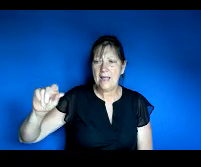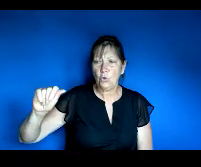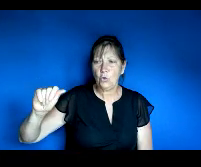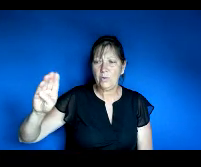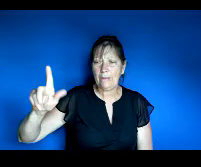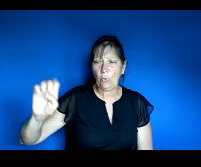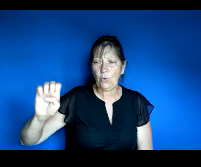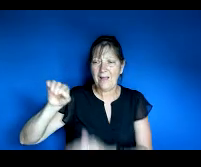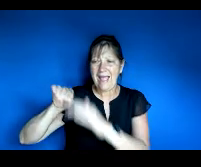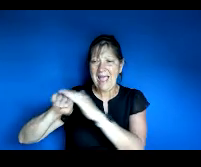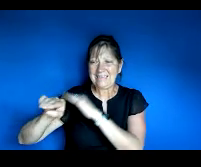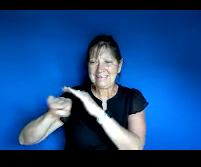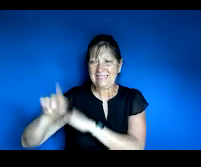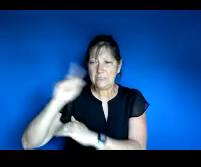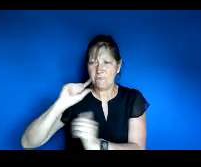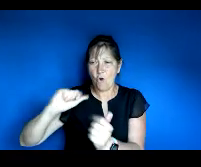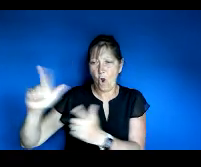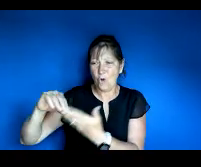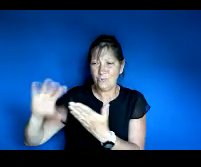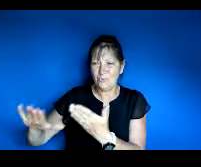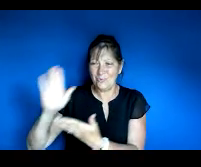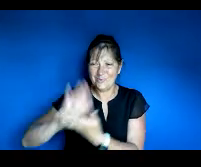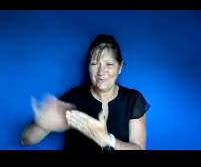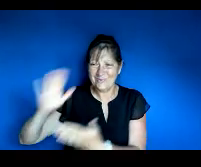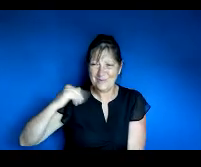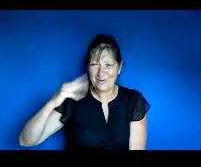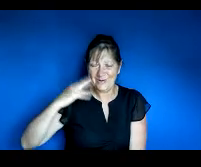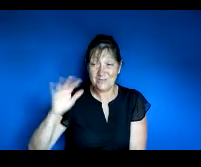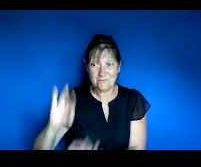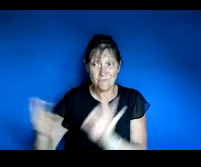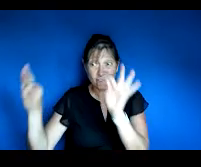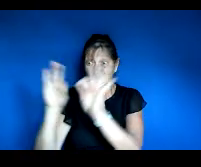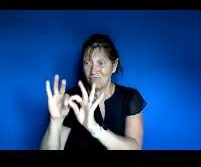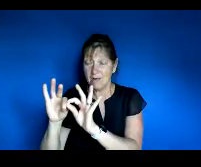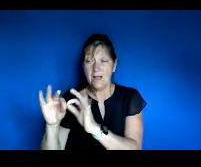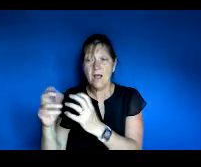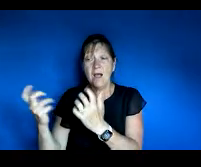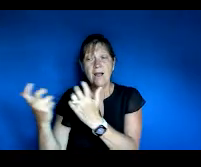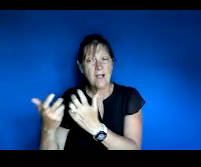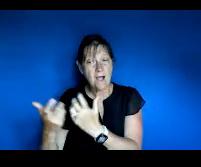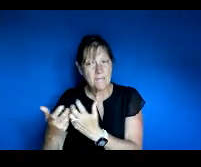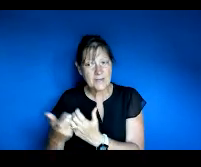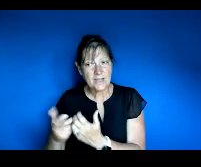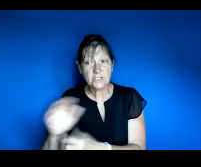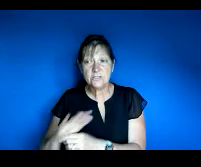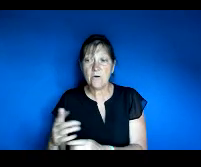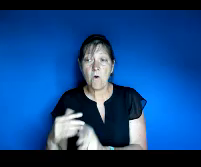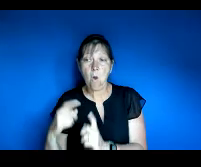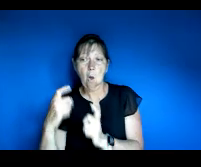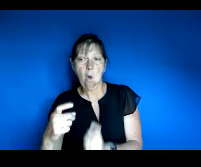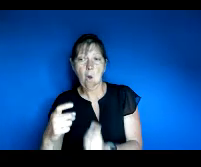And it's really important that those accommodations don't create any kind of an advantage. And in fact,